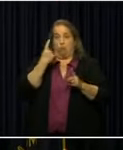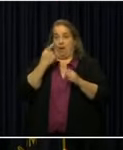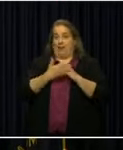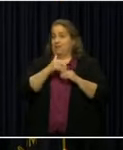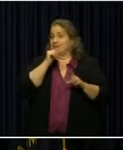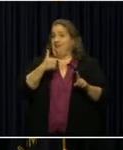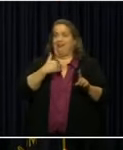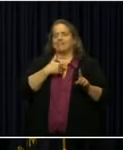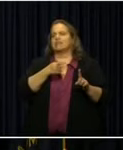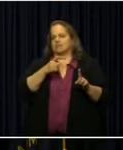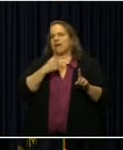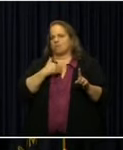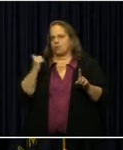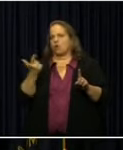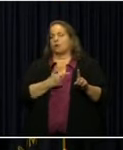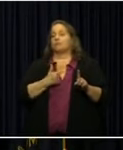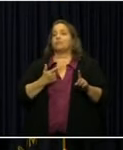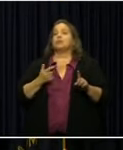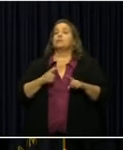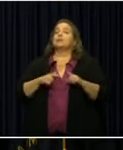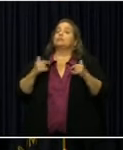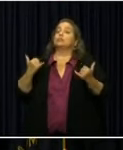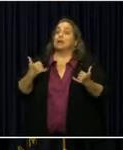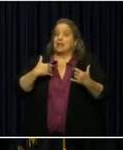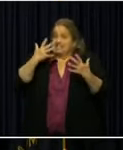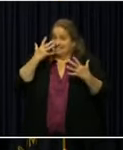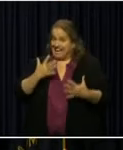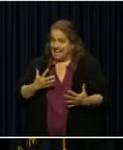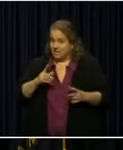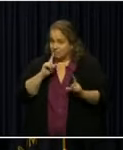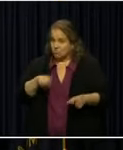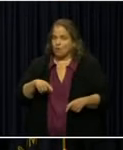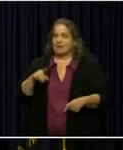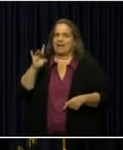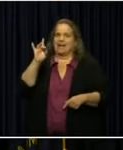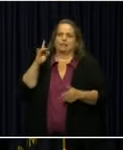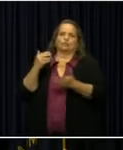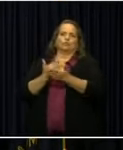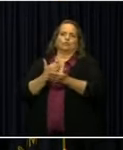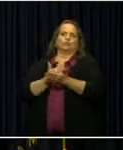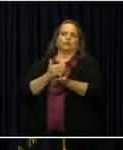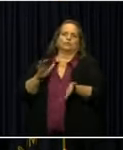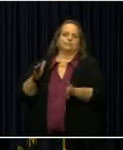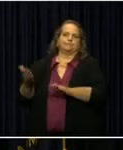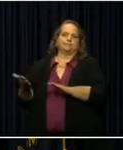76.38% OF ALL POSITIVE CASES,